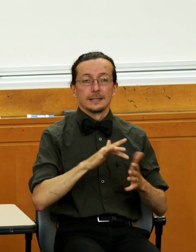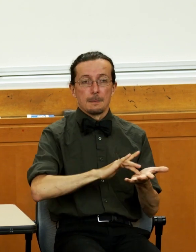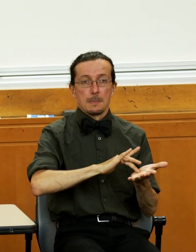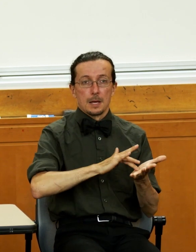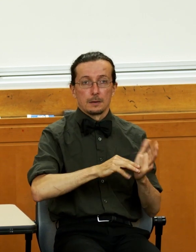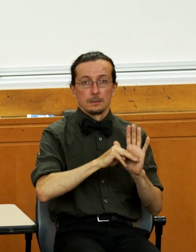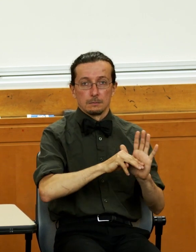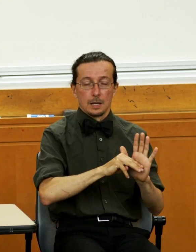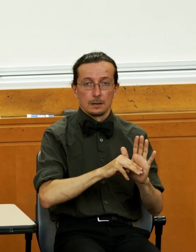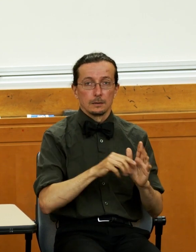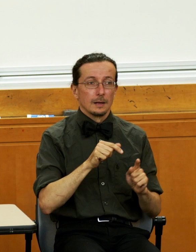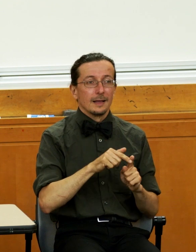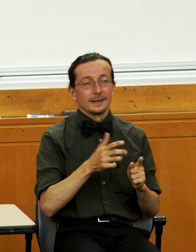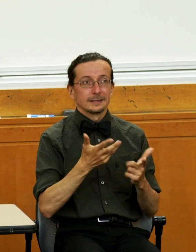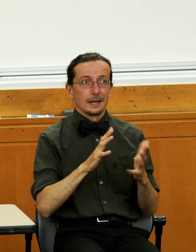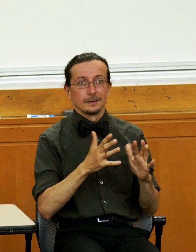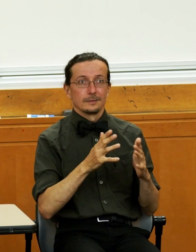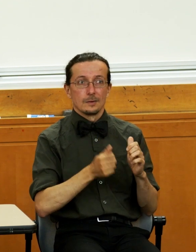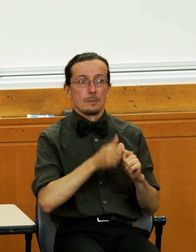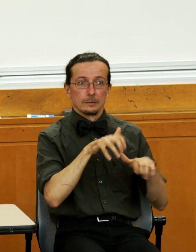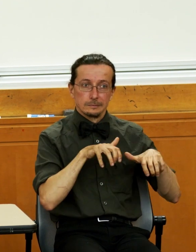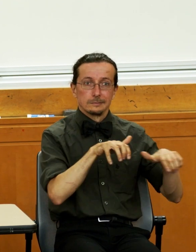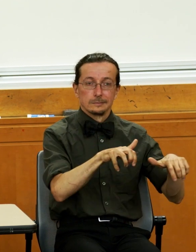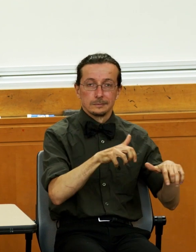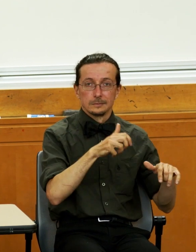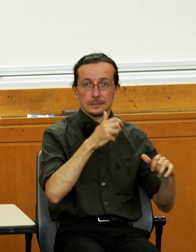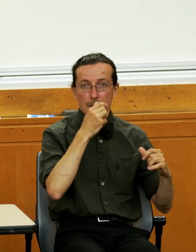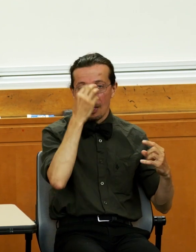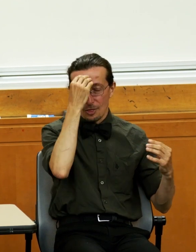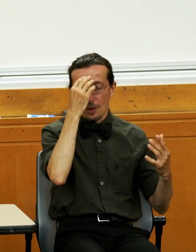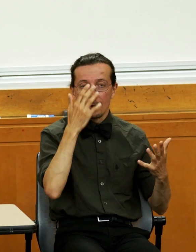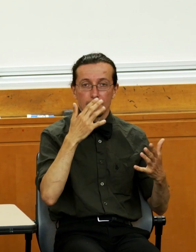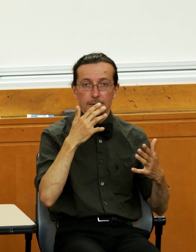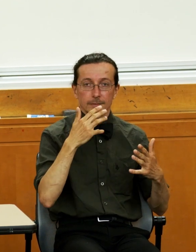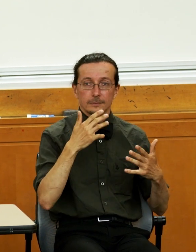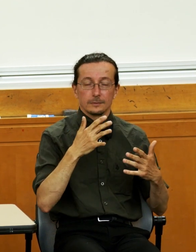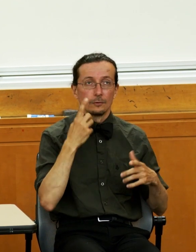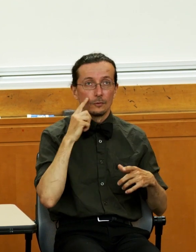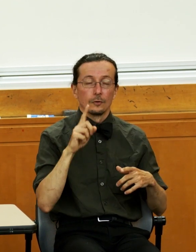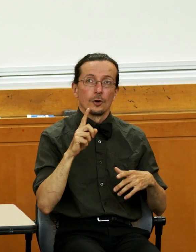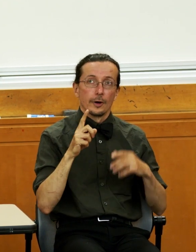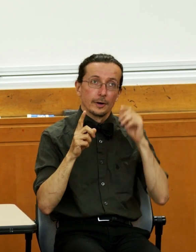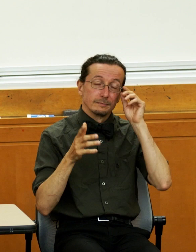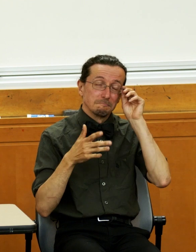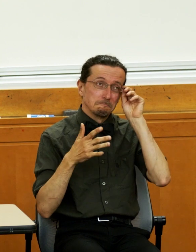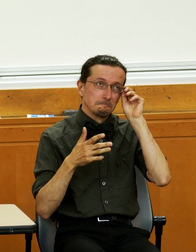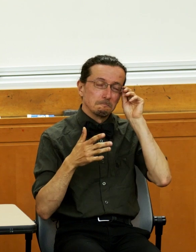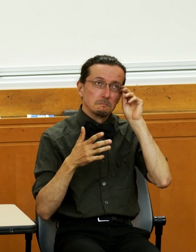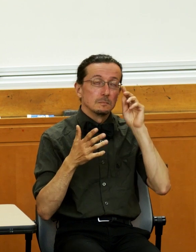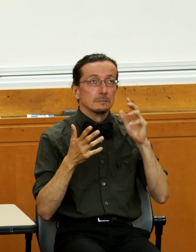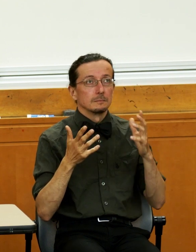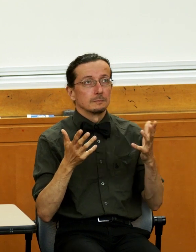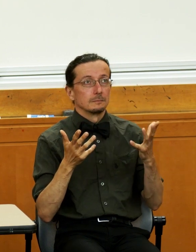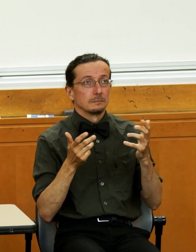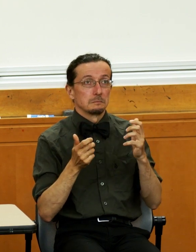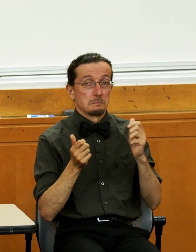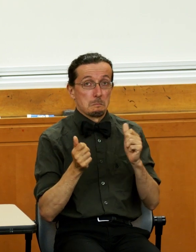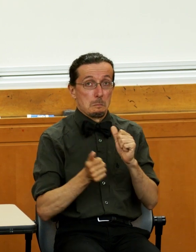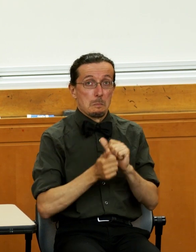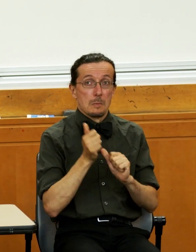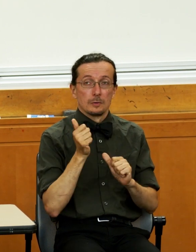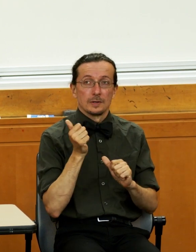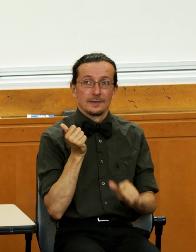which was the sort of prevailing thought for, I'll say, much of the 19th, I'll say, century.